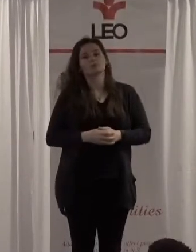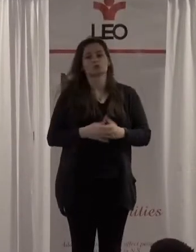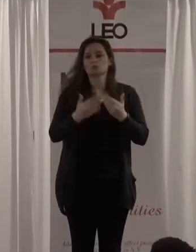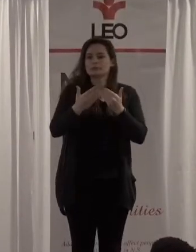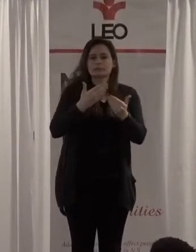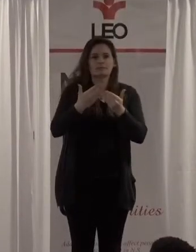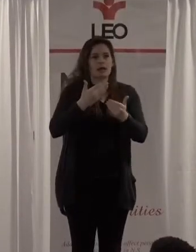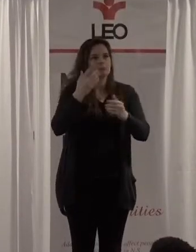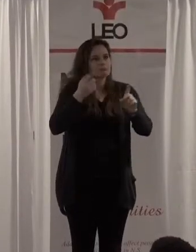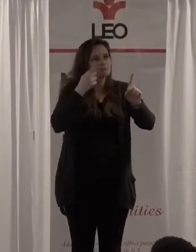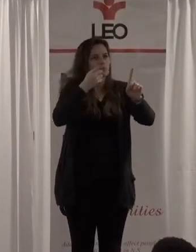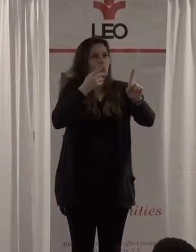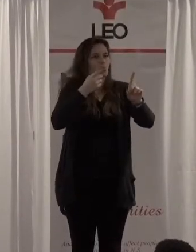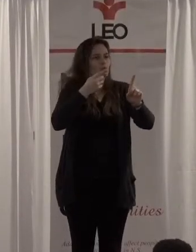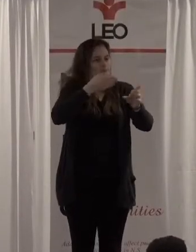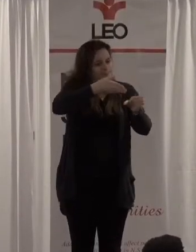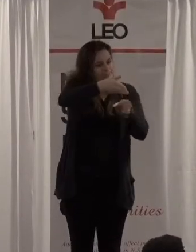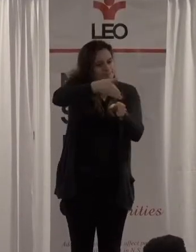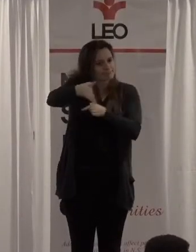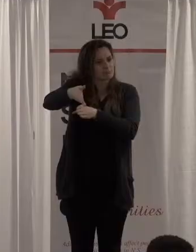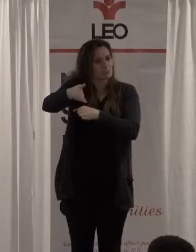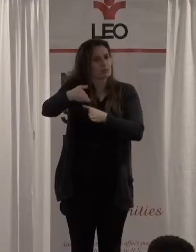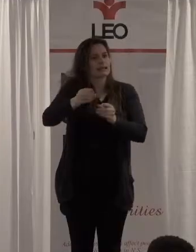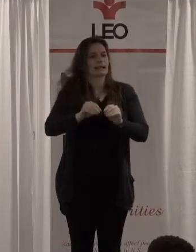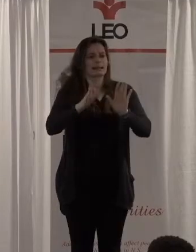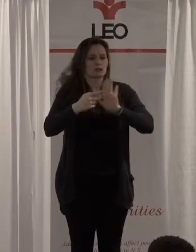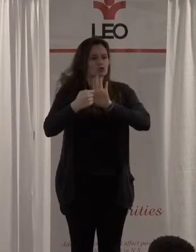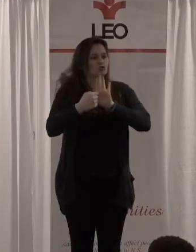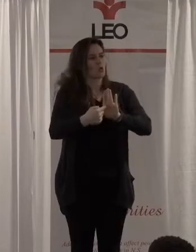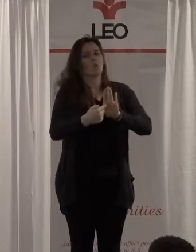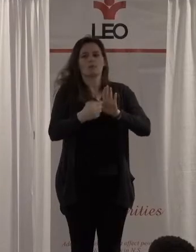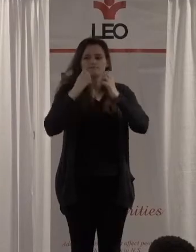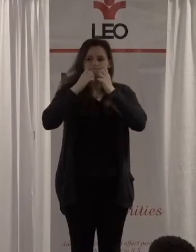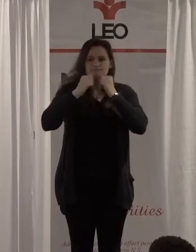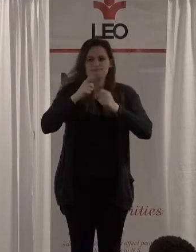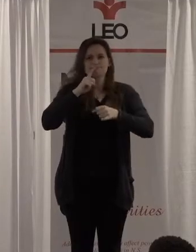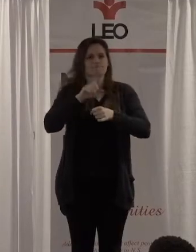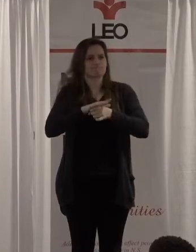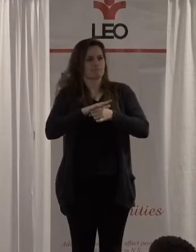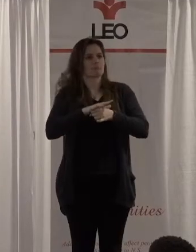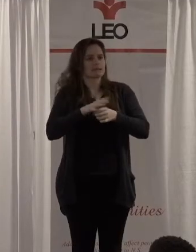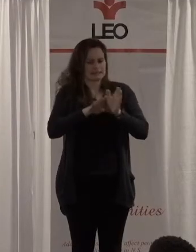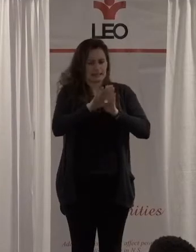SHOWS YOUR COMMITMENT IN DEVELOPING THE KNOWLEDGE AND SKILLS THAT WILL NOT ONLY GET YOU TO WHERE YOU WANT TO BE